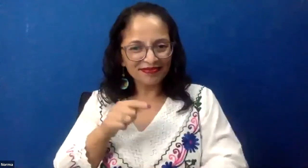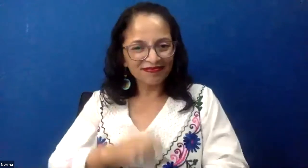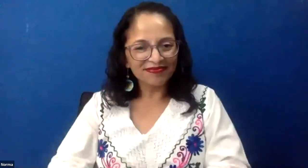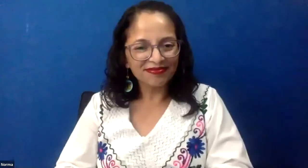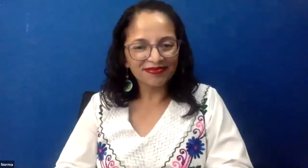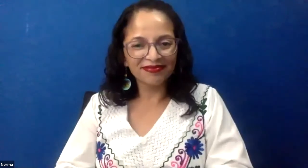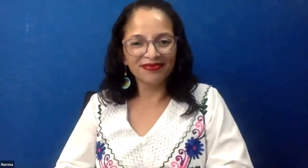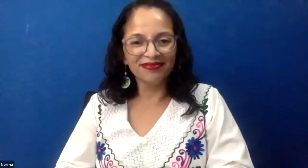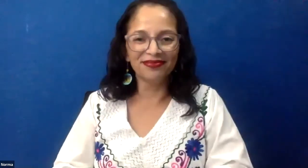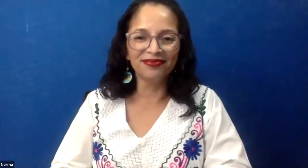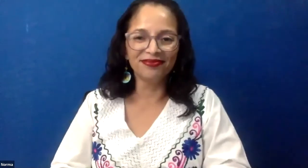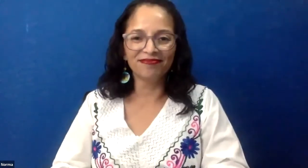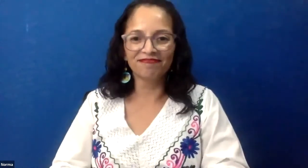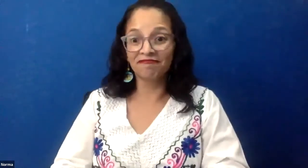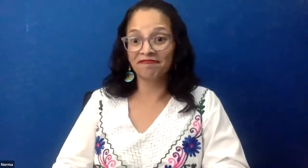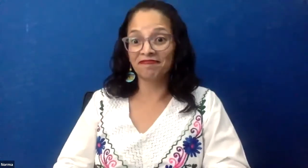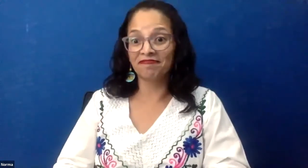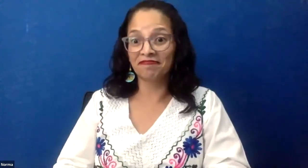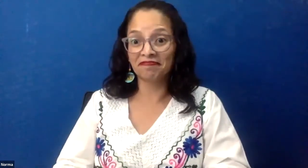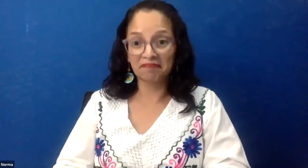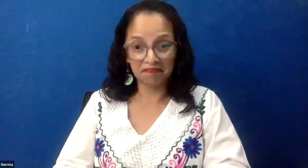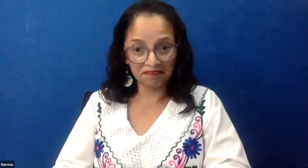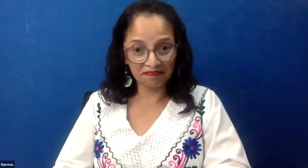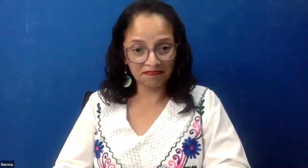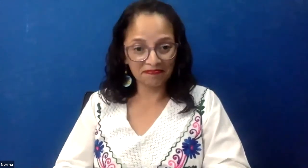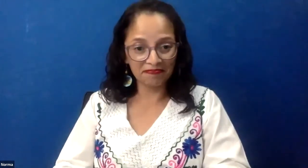Is it Uruguay, Argentina or Panama?